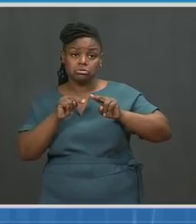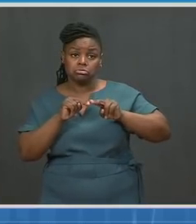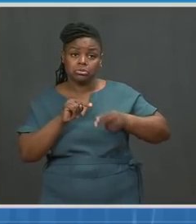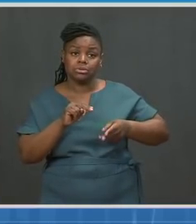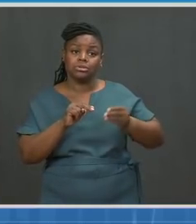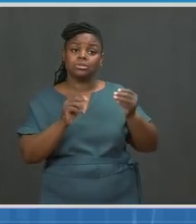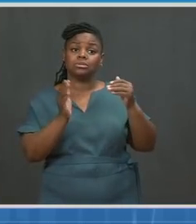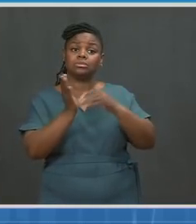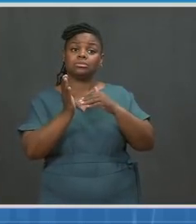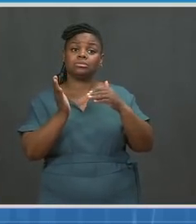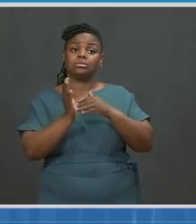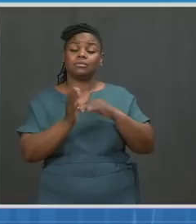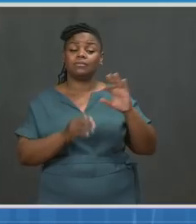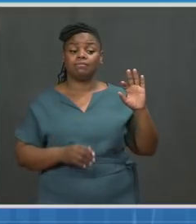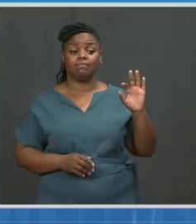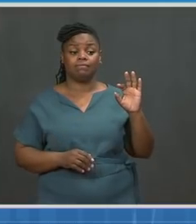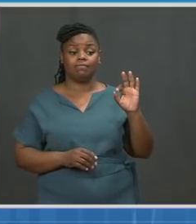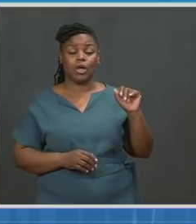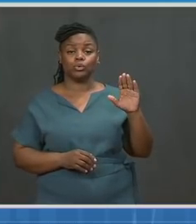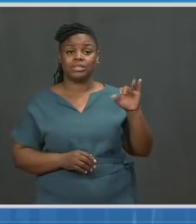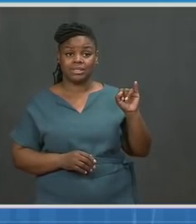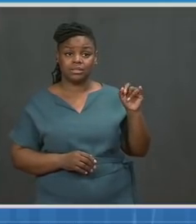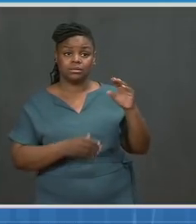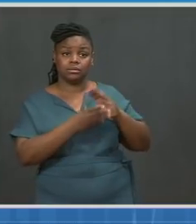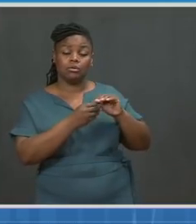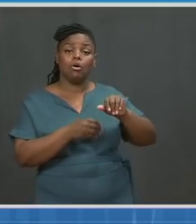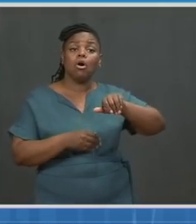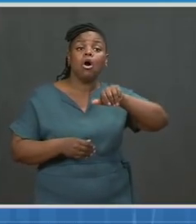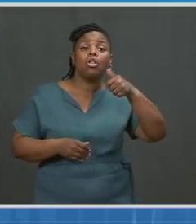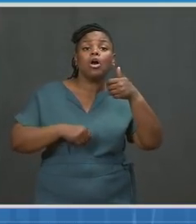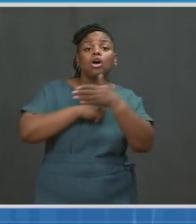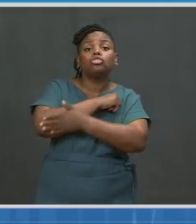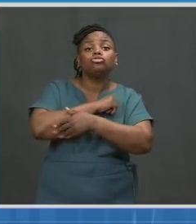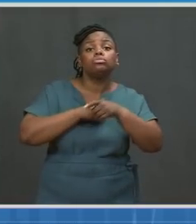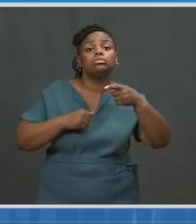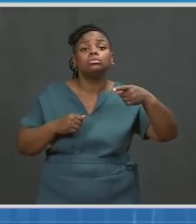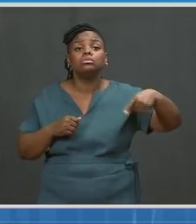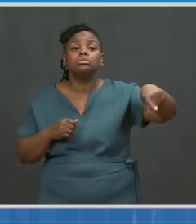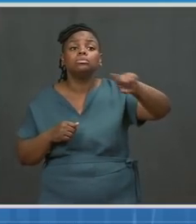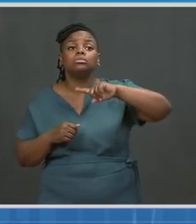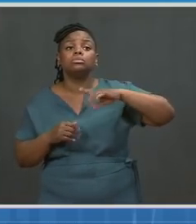when the other countries have been a little bit ahead of us and shown that when those vaccinations continue to soar